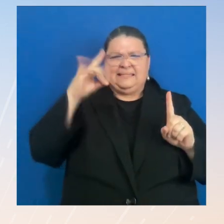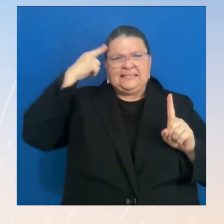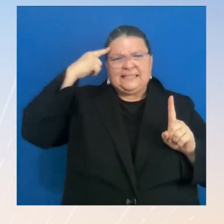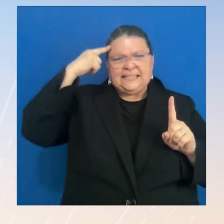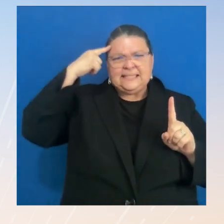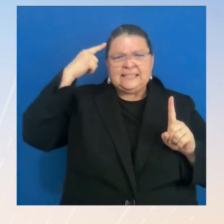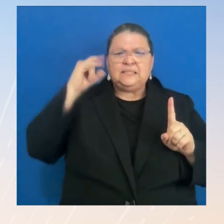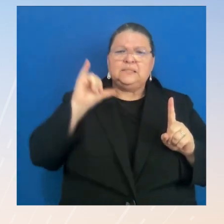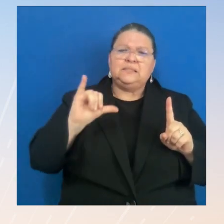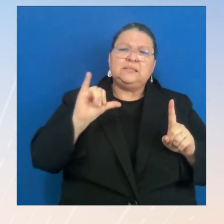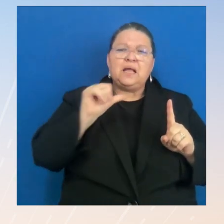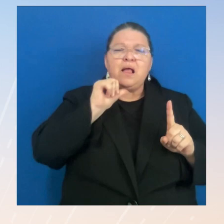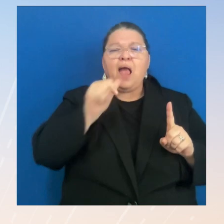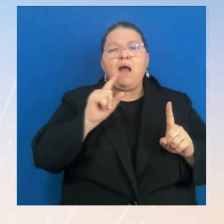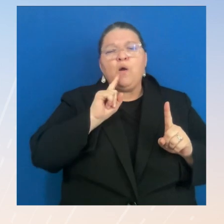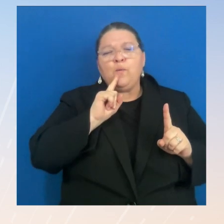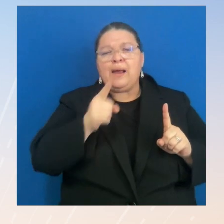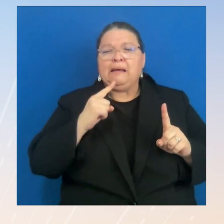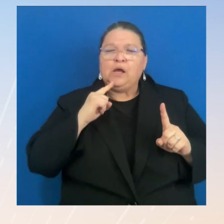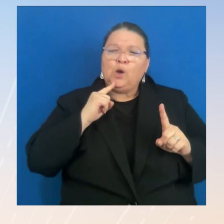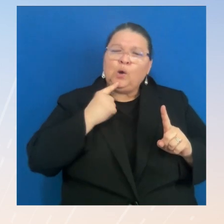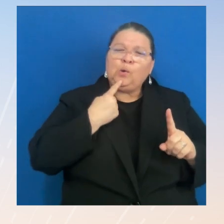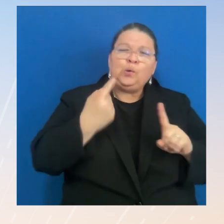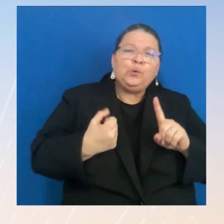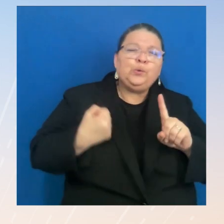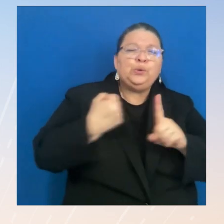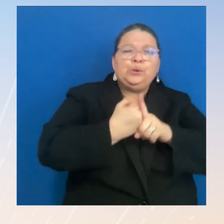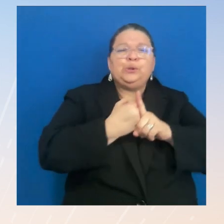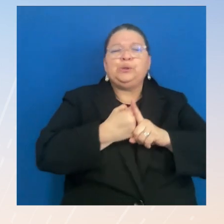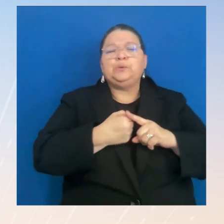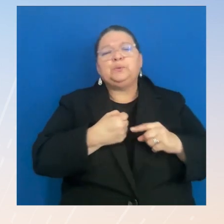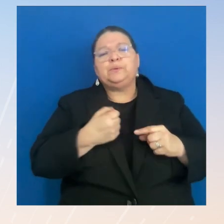Is that a fair rate of how you guys assess that? Ms. Psaki: I'm not a mathematician,